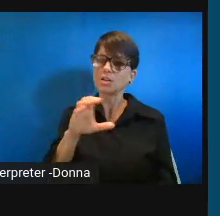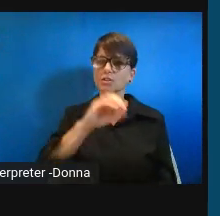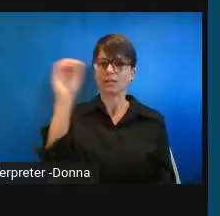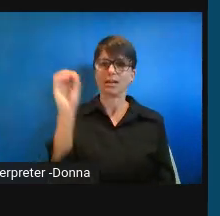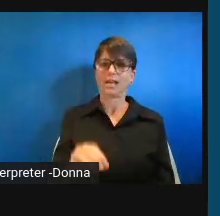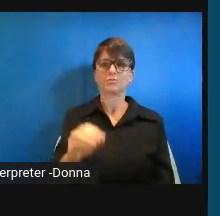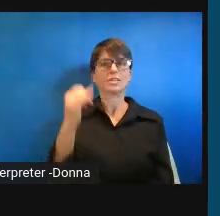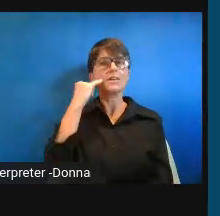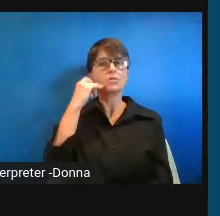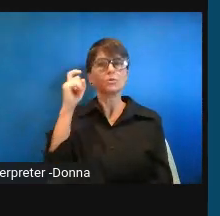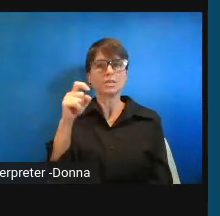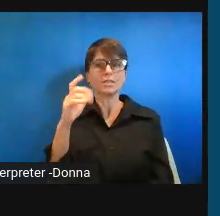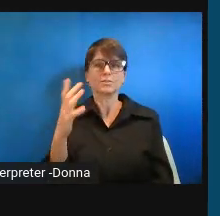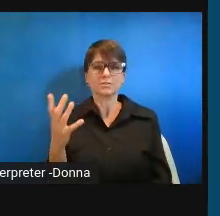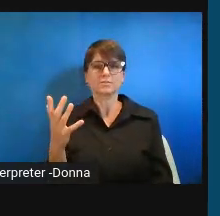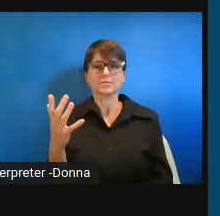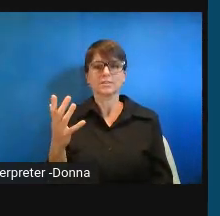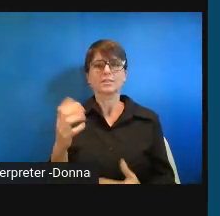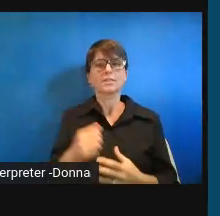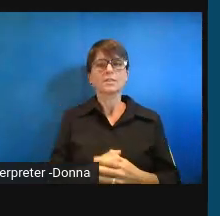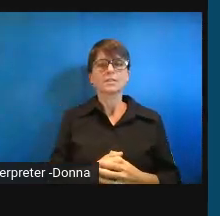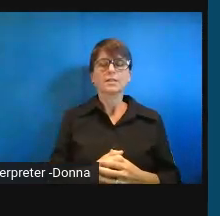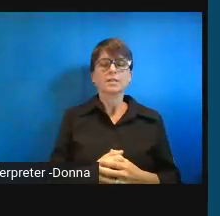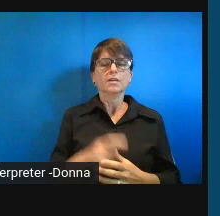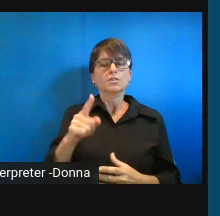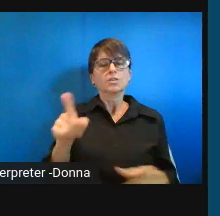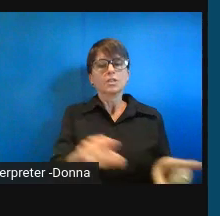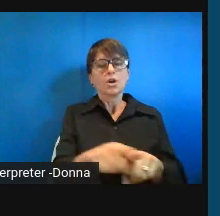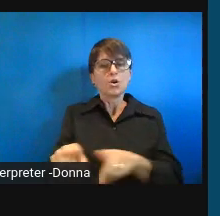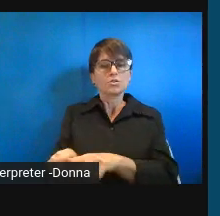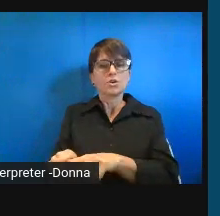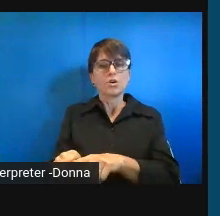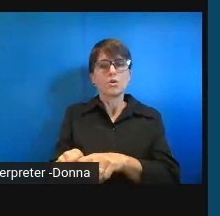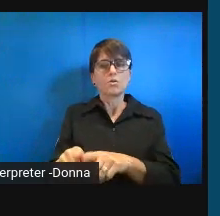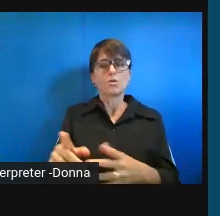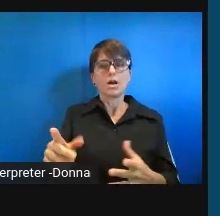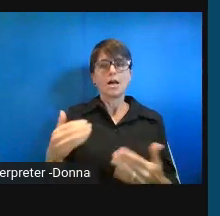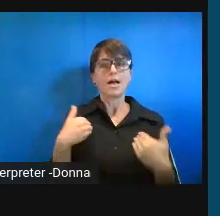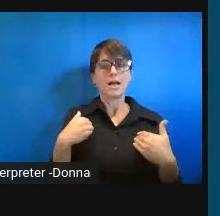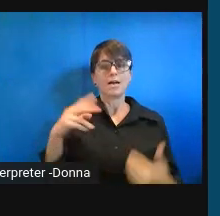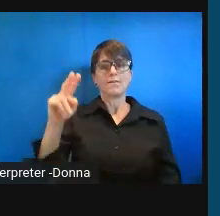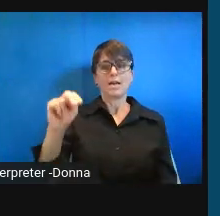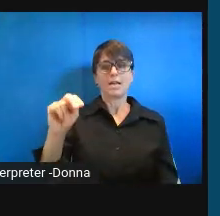Programs like the script are a great help. Twitter can do it automatically, but its hit and miss so stick